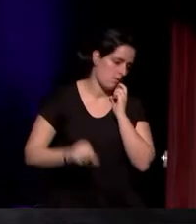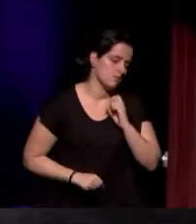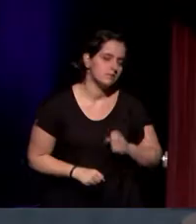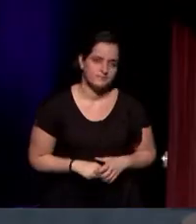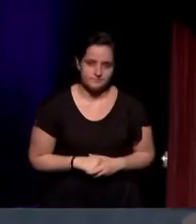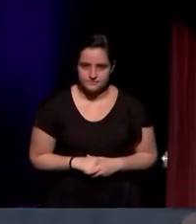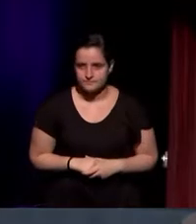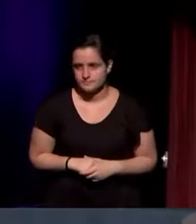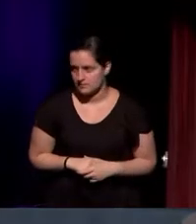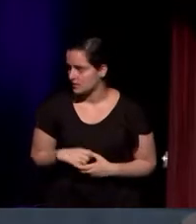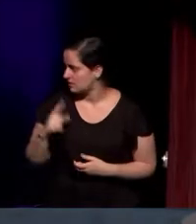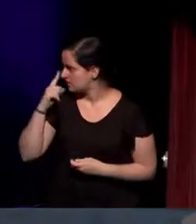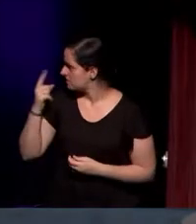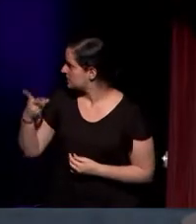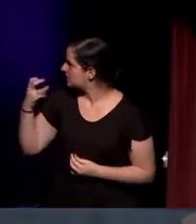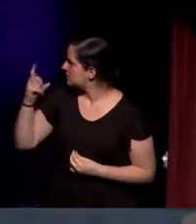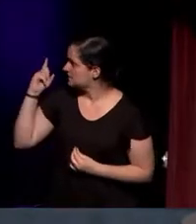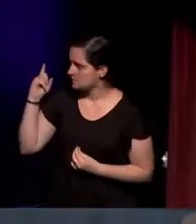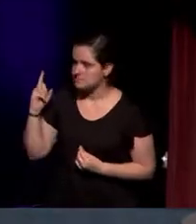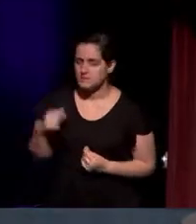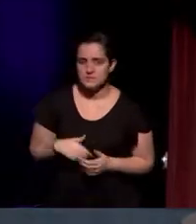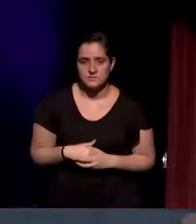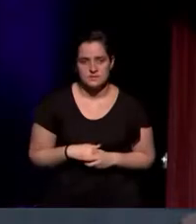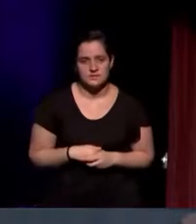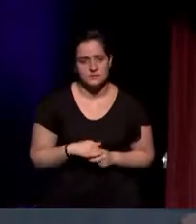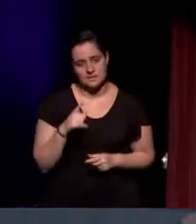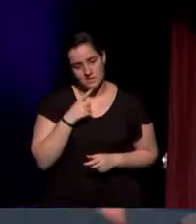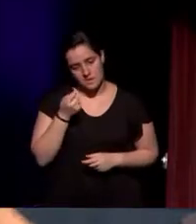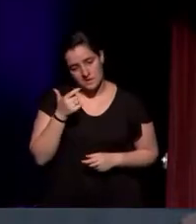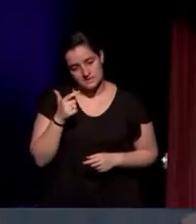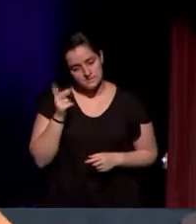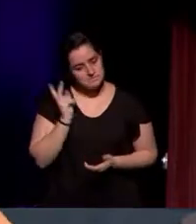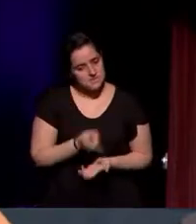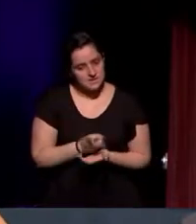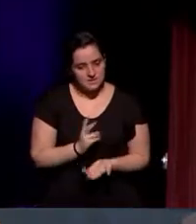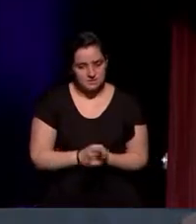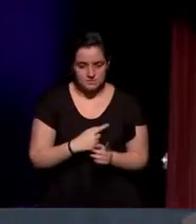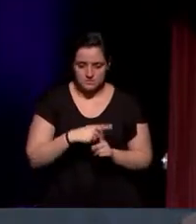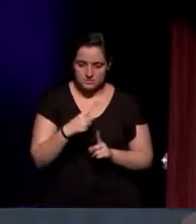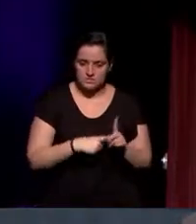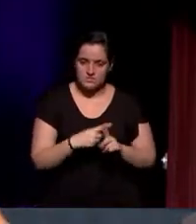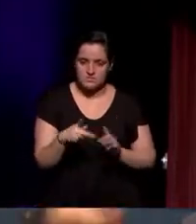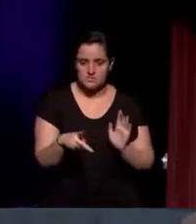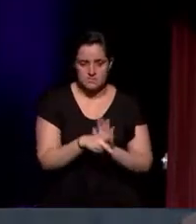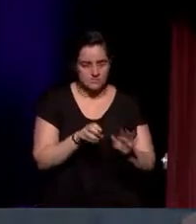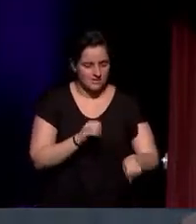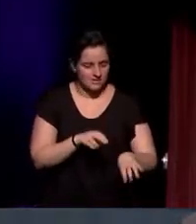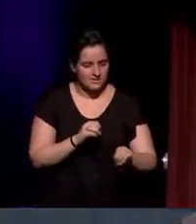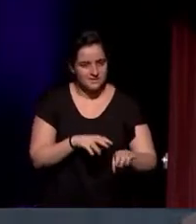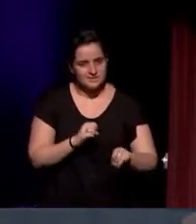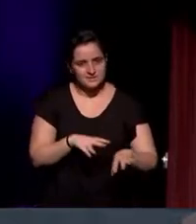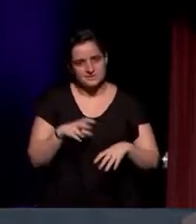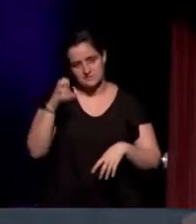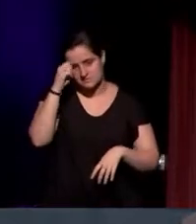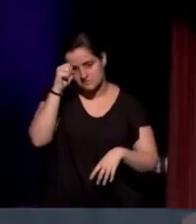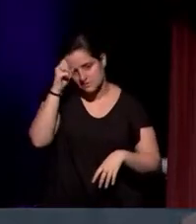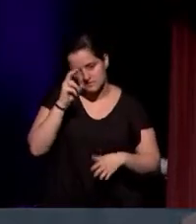If we went to see, we almost have the same literacy rates in the south of the country, but when we walk to the north,